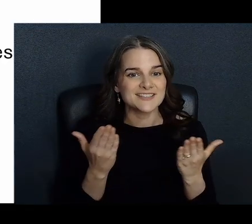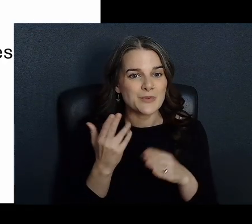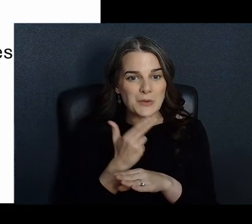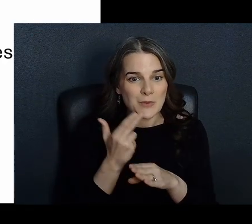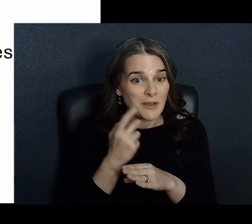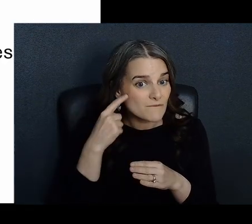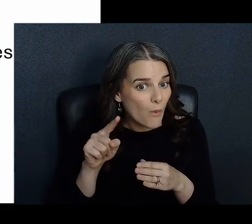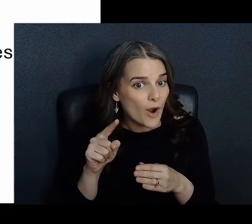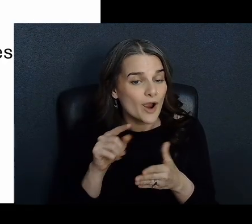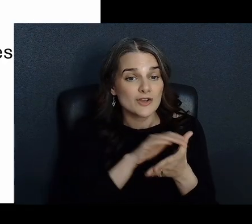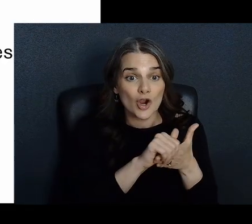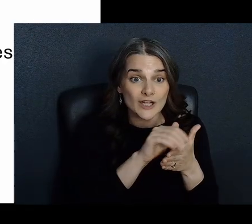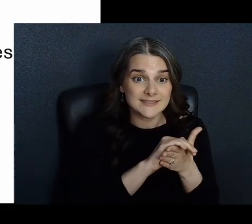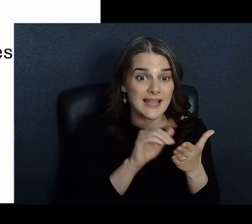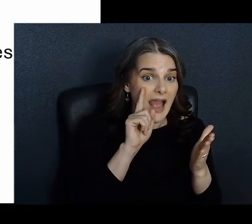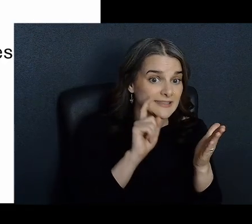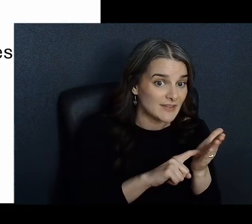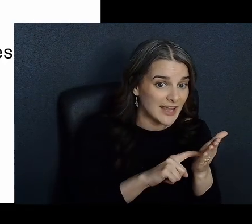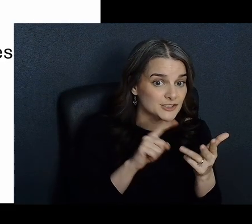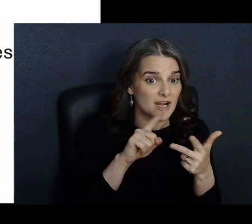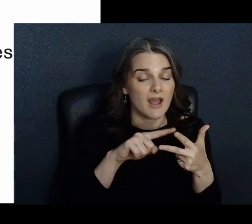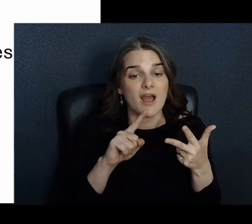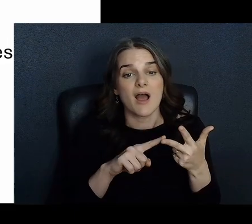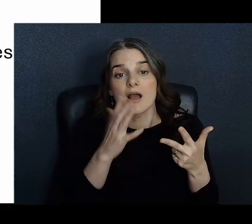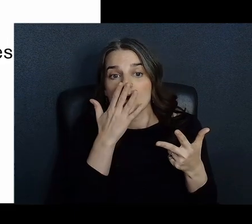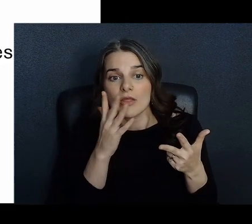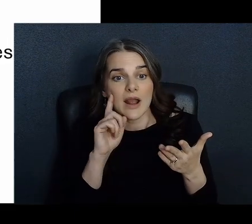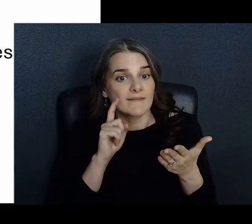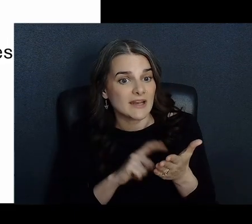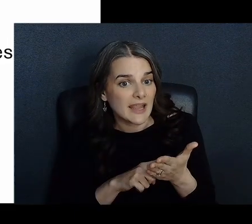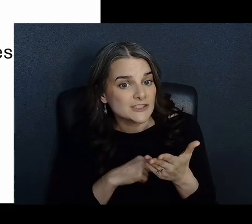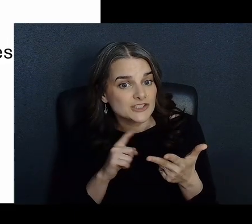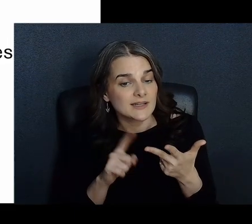color identification, scan and read text, read text